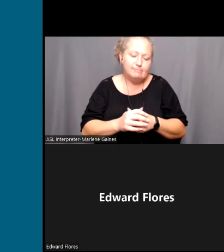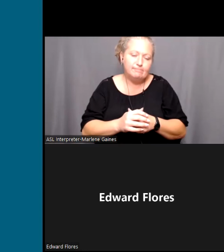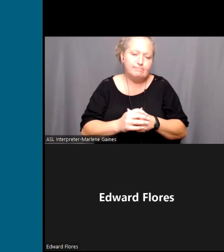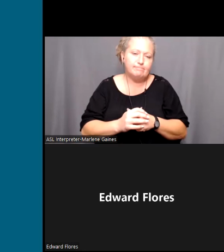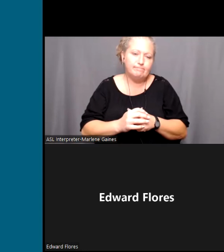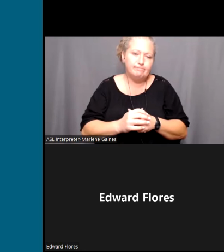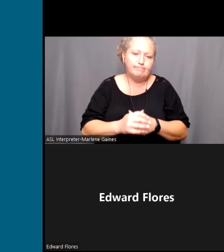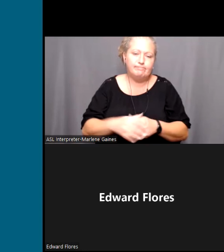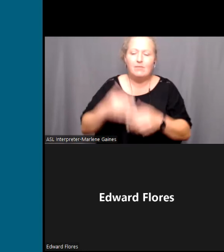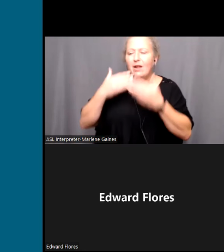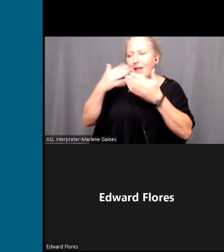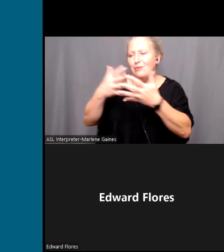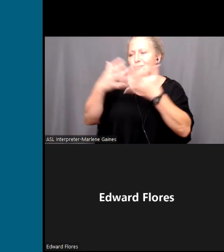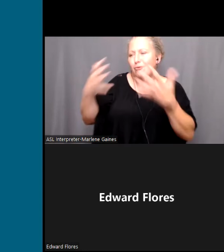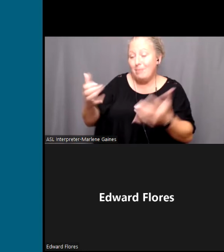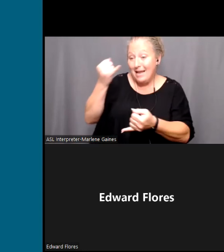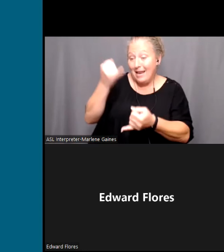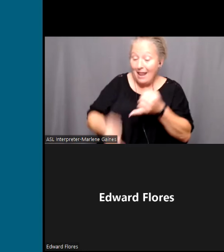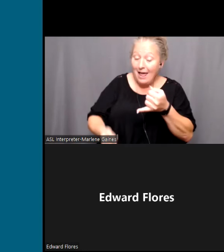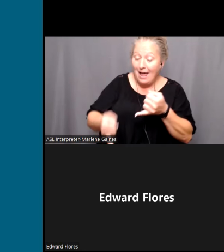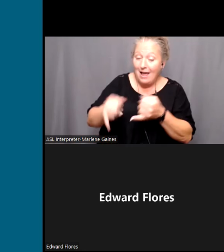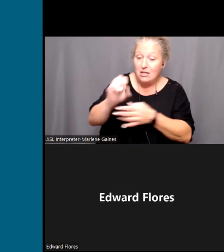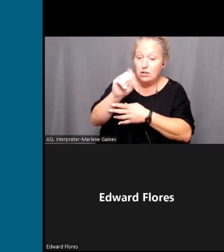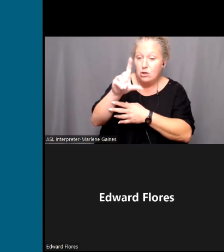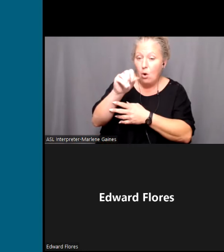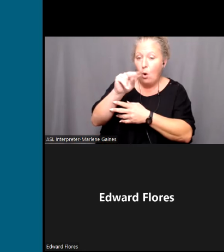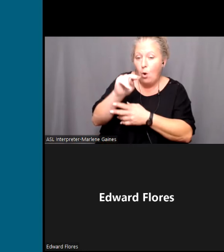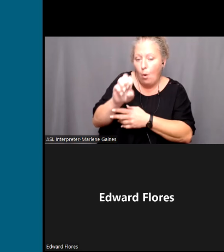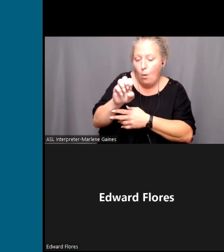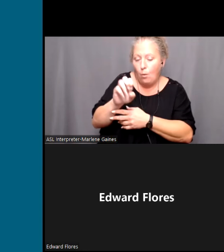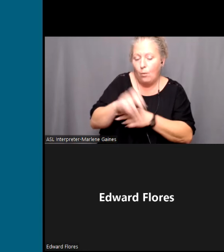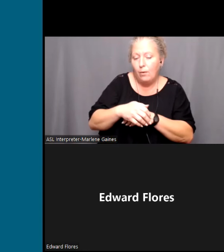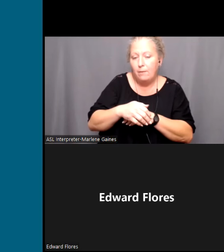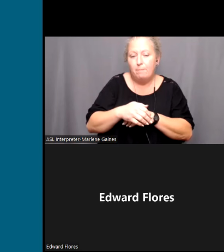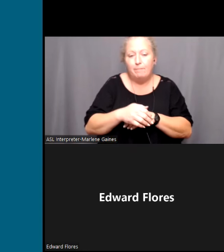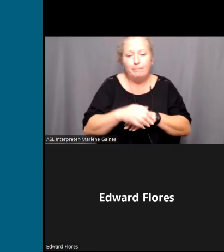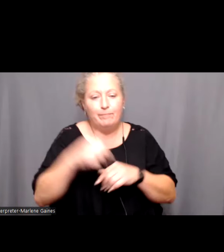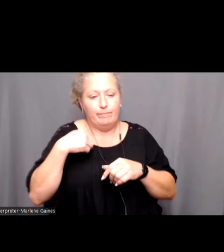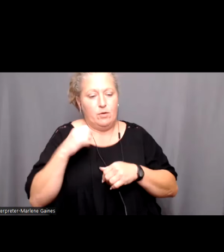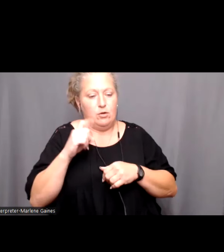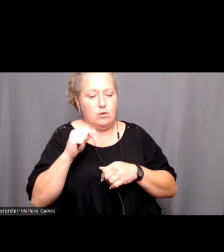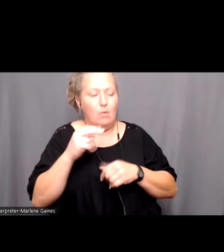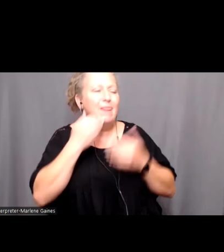Thank you and last but not least, Sloane Viola. Sloane Viola: Thanks, Linda.